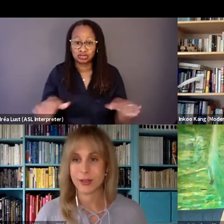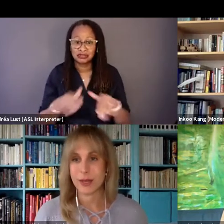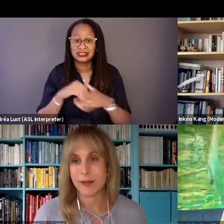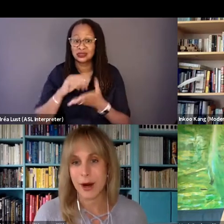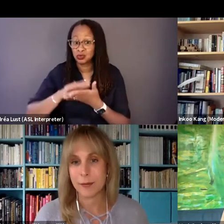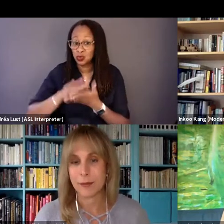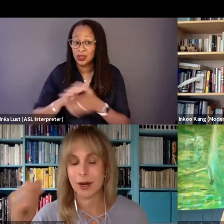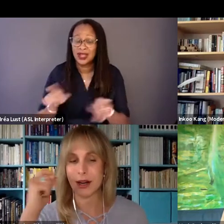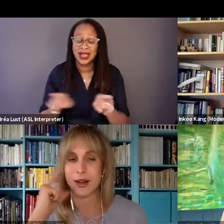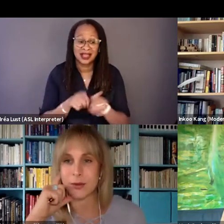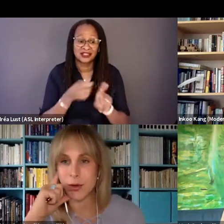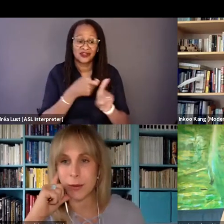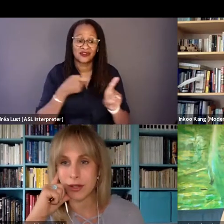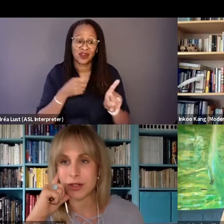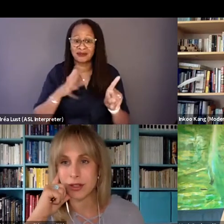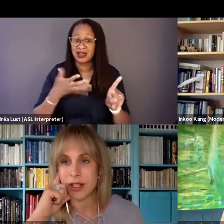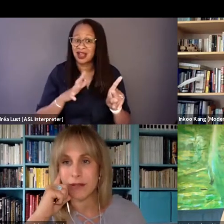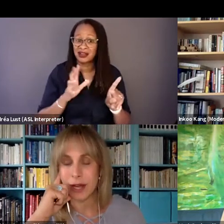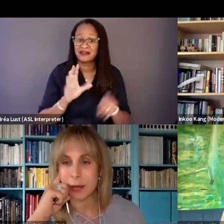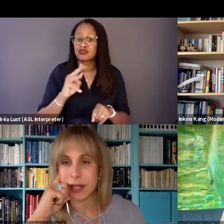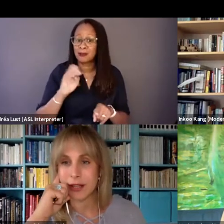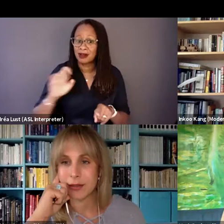as being from a kind of criminal family